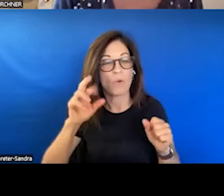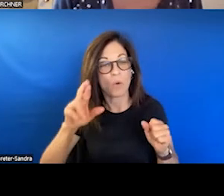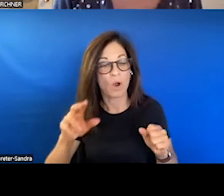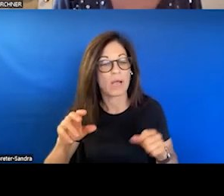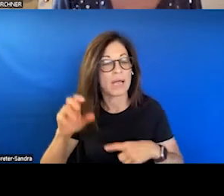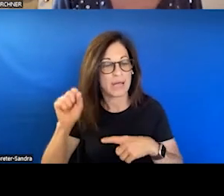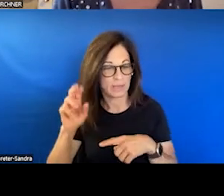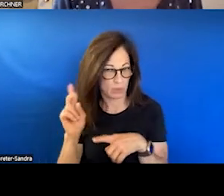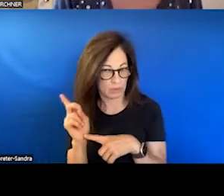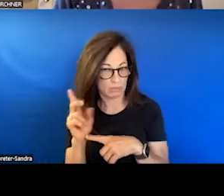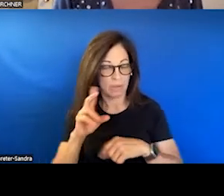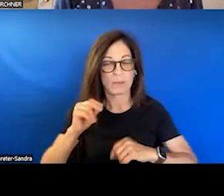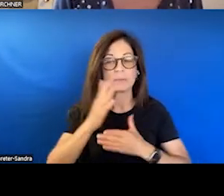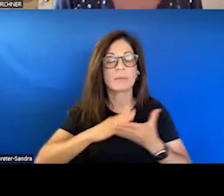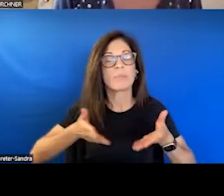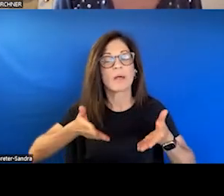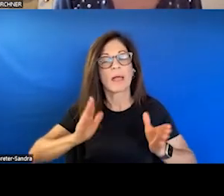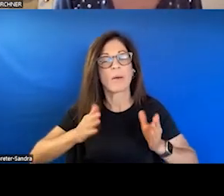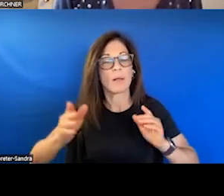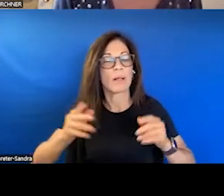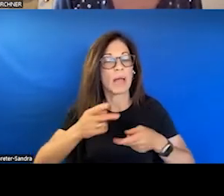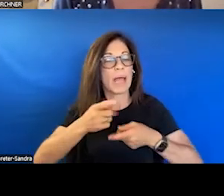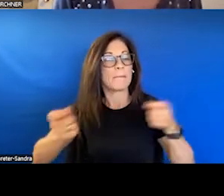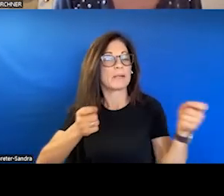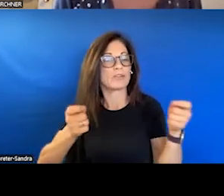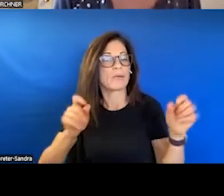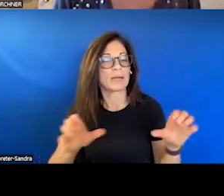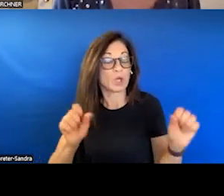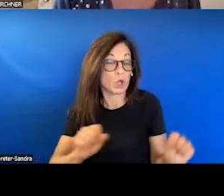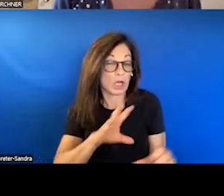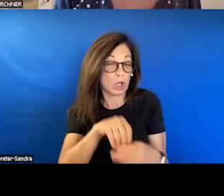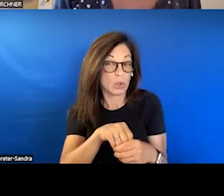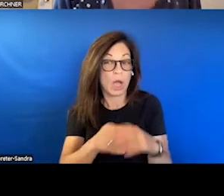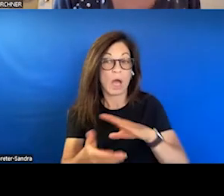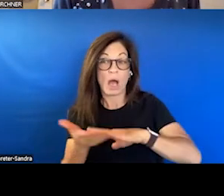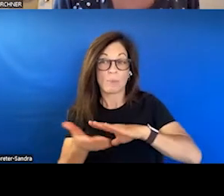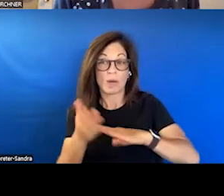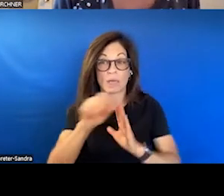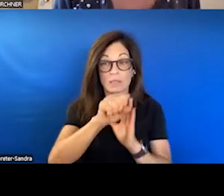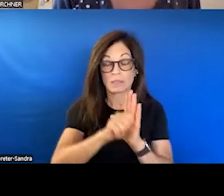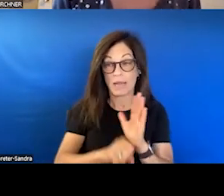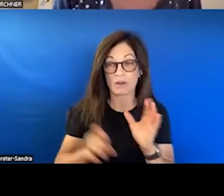SOME OF THE ALLOWABLE ADMINISTRATIVE ACTIVITIES. COULD INCLUDE OPERATING STATE CRISIS ACCESS LINES